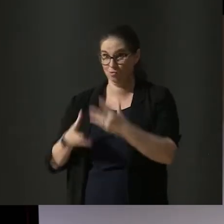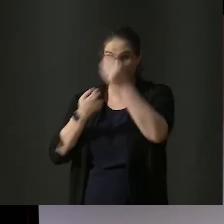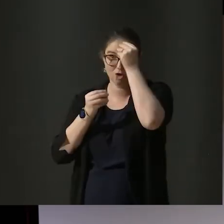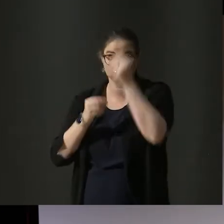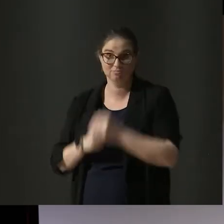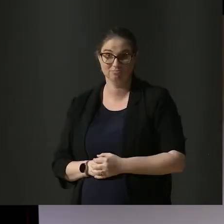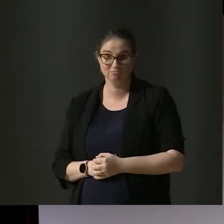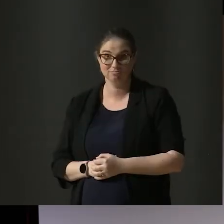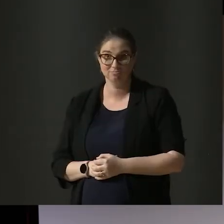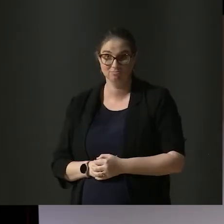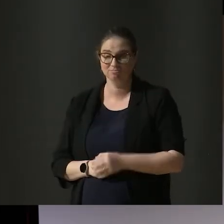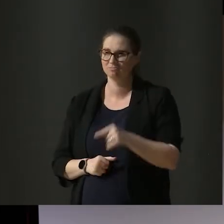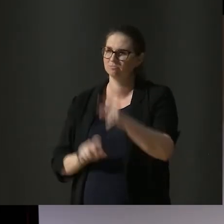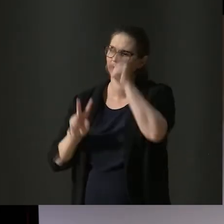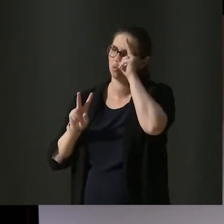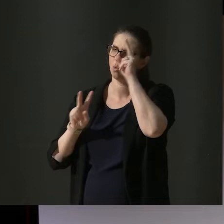We call this emotional regulation.